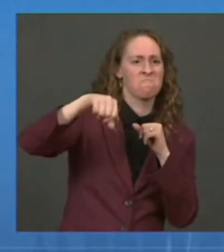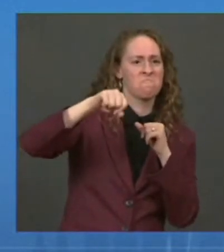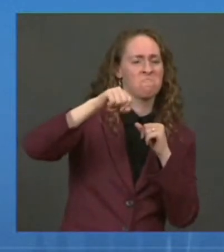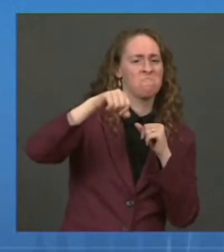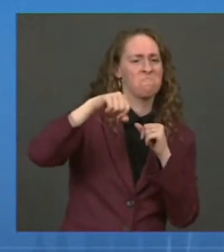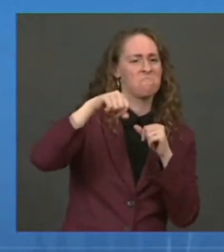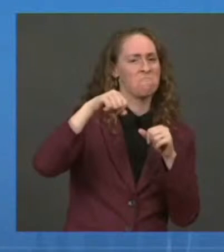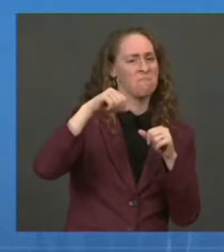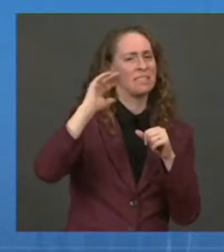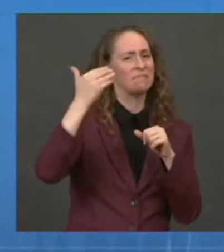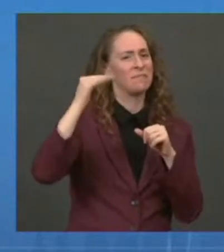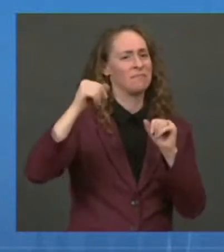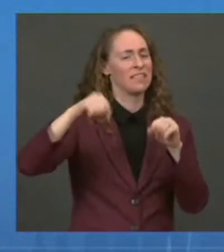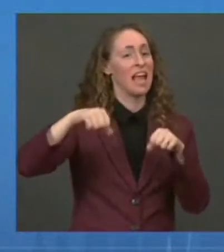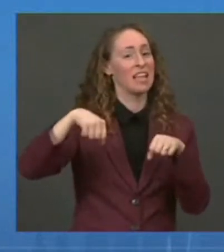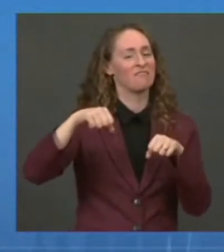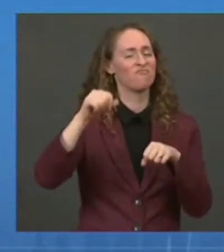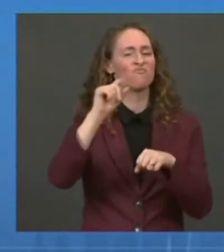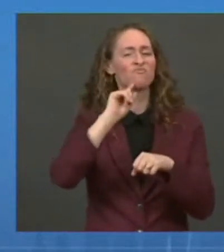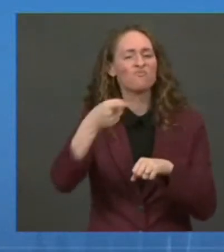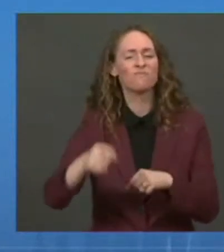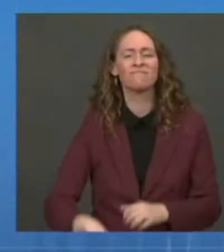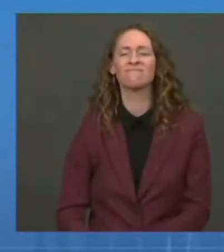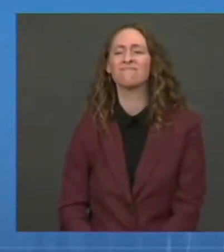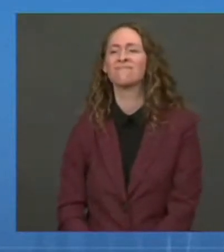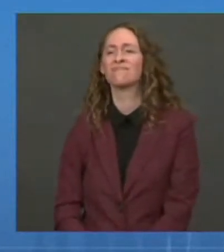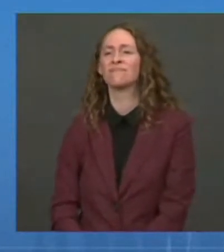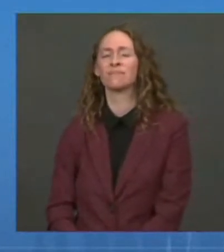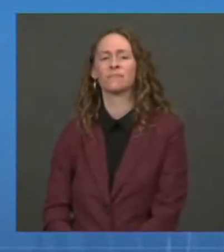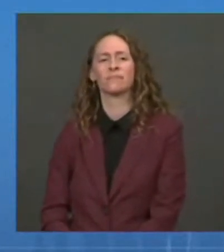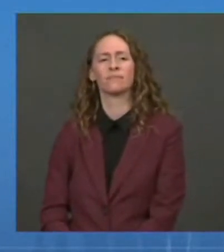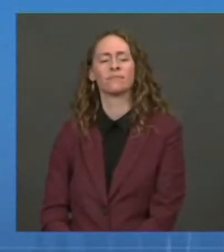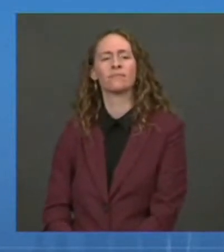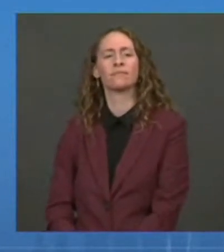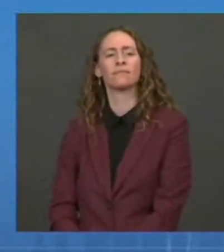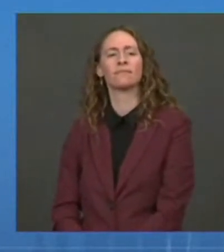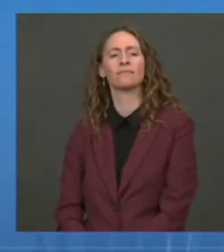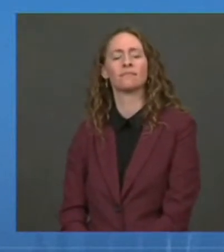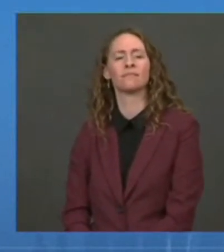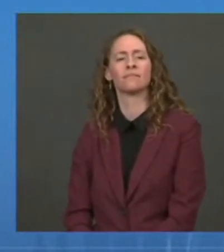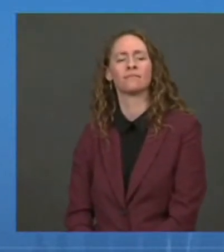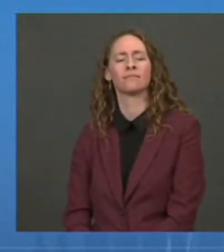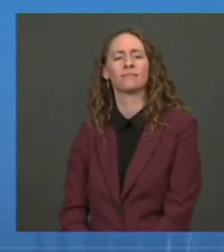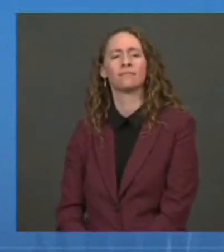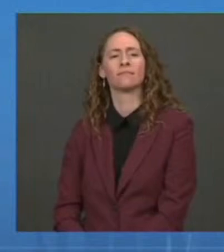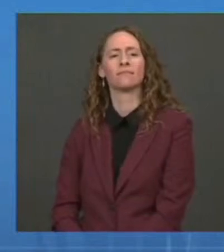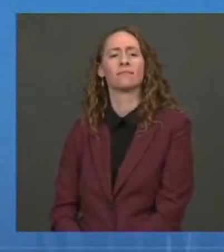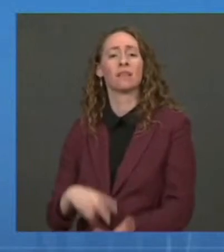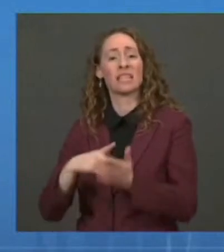THAT YOU WILL HAVE AT LEAST